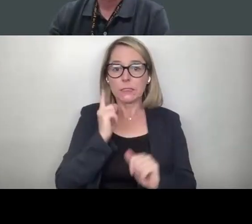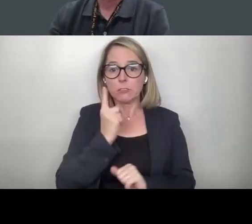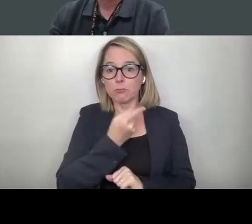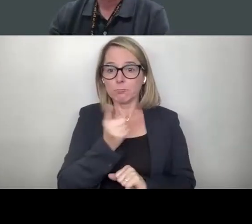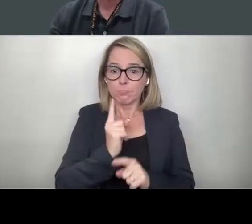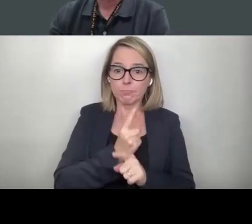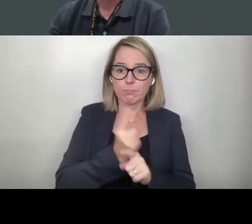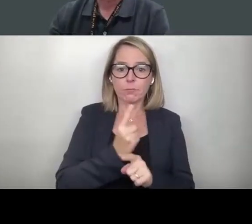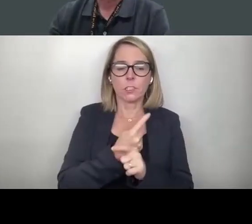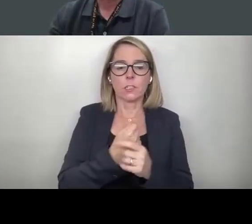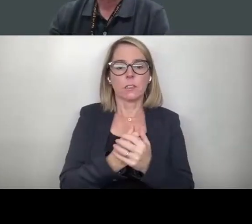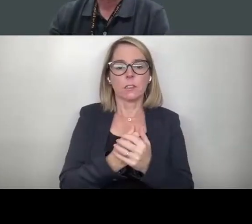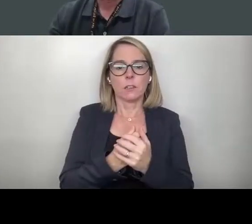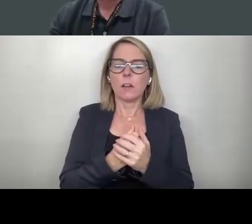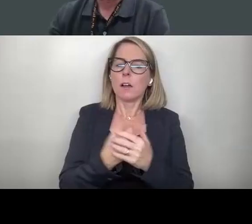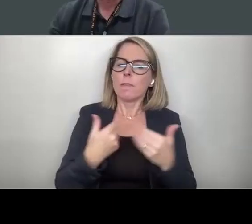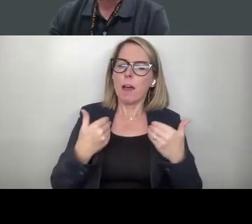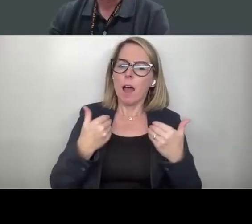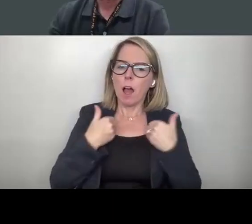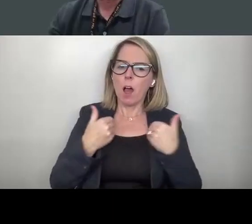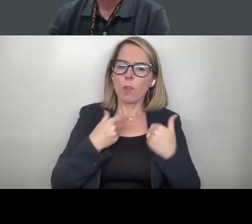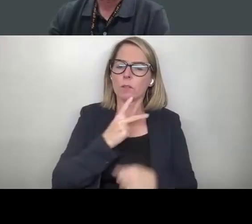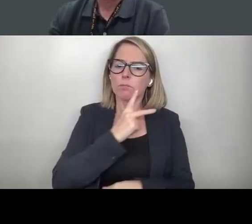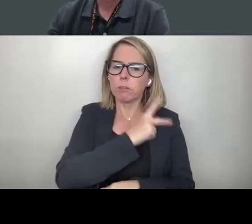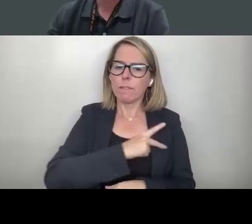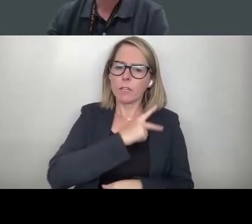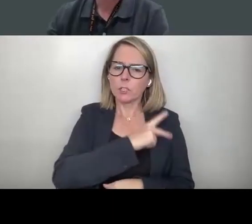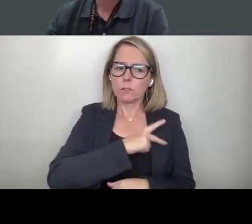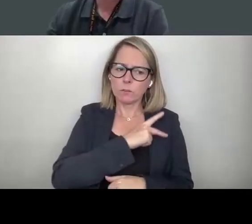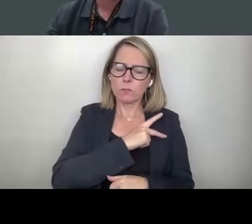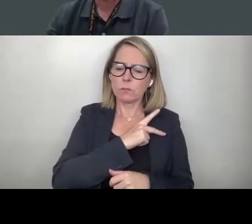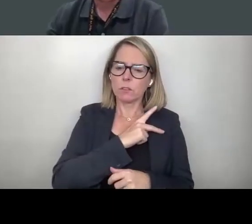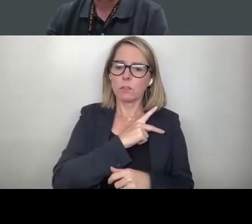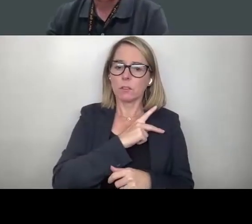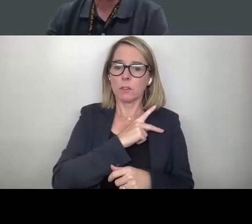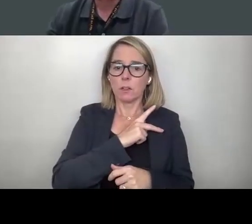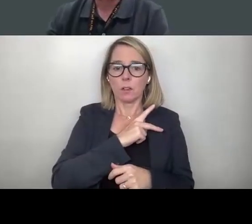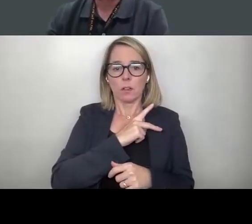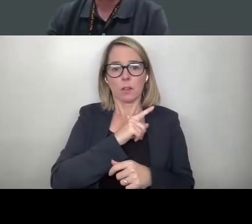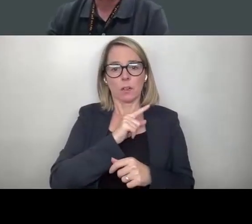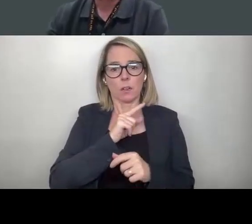if the person can't participate in the care in the way that the health professional expects,